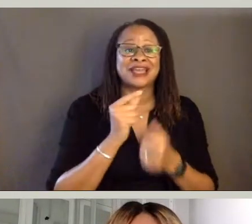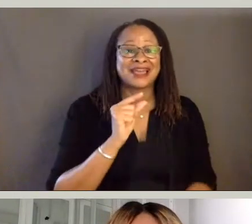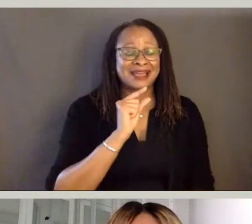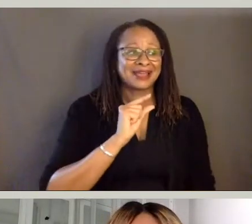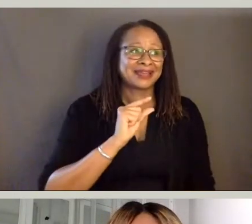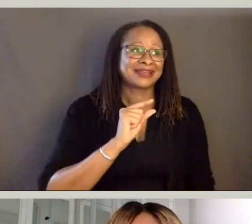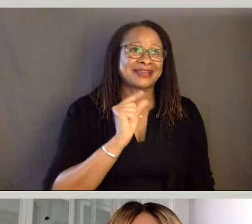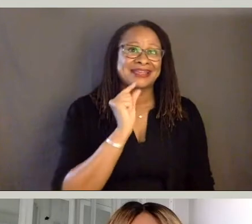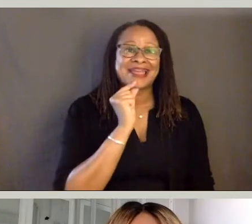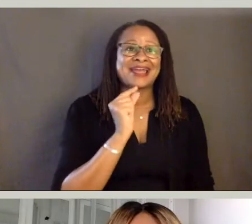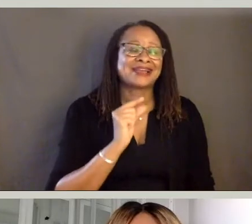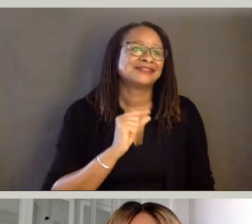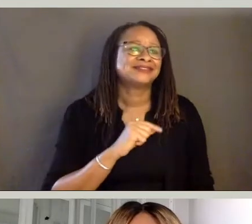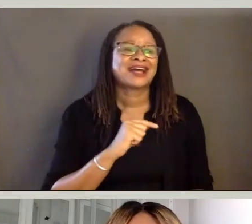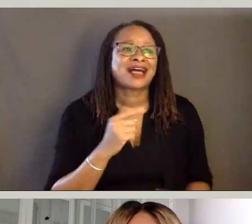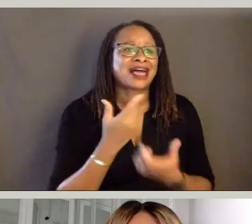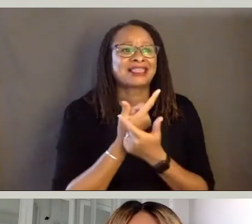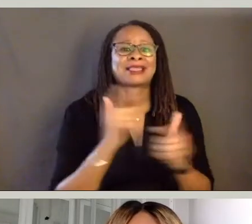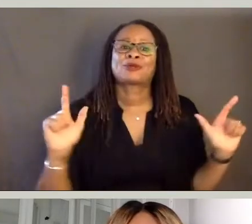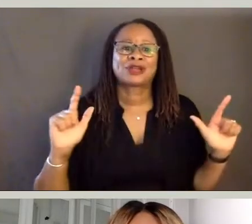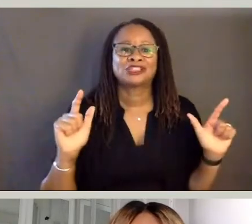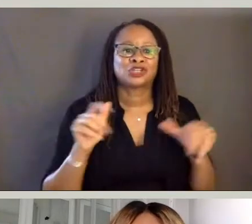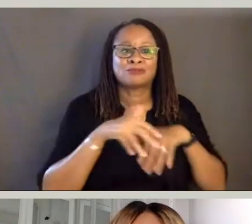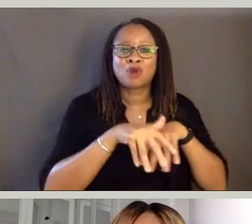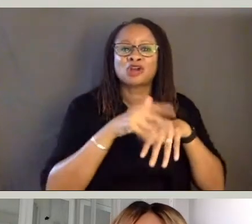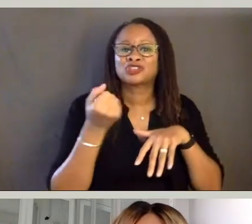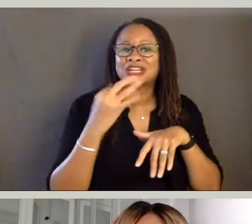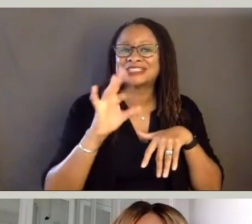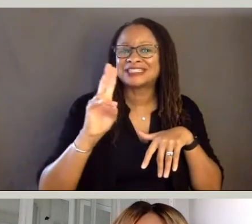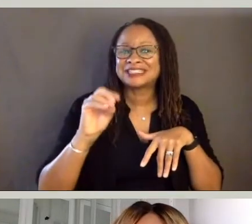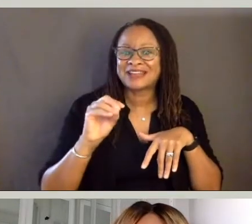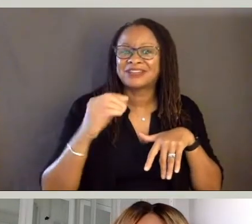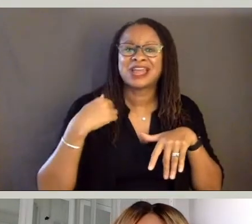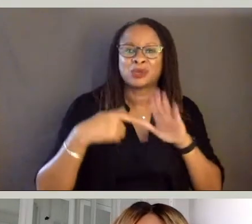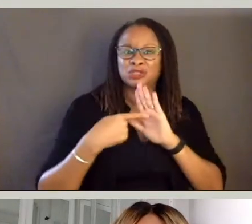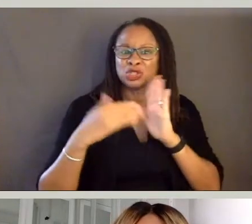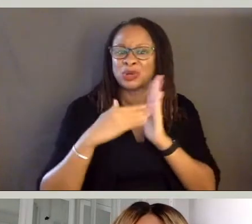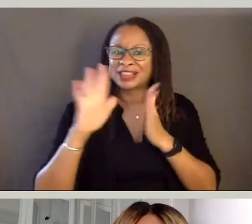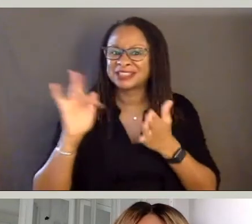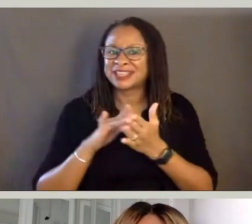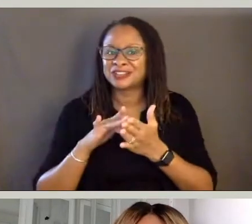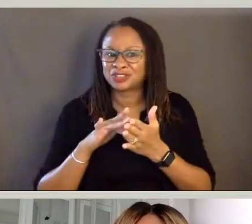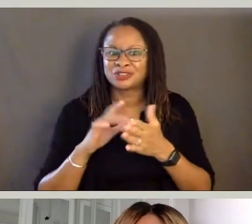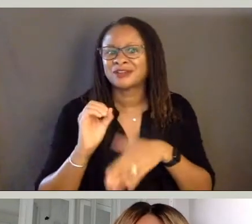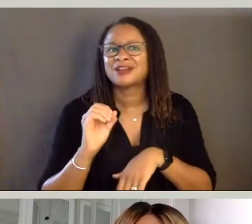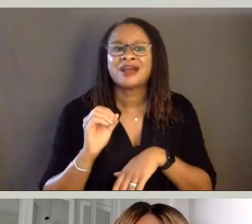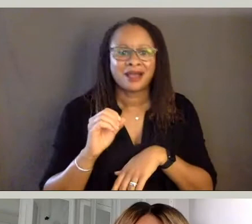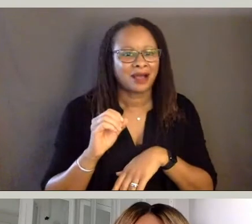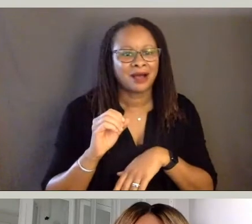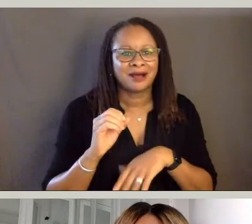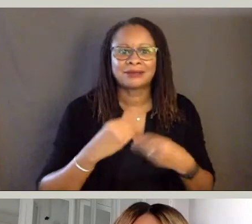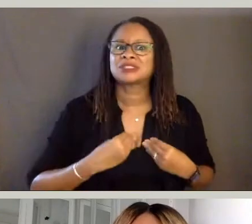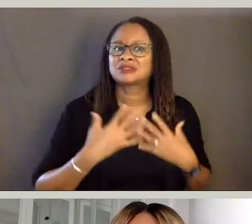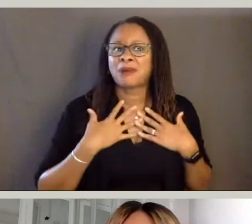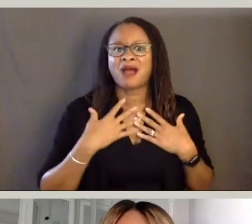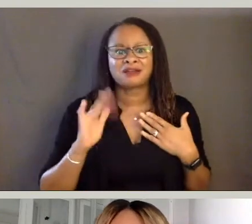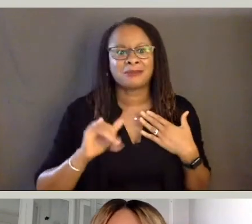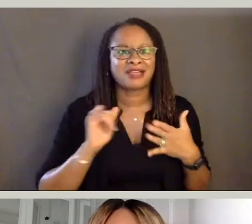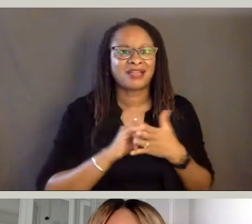that we showed on out of the Center. And I remember being so inspired by that footage. So, I learned a lot, too, hosting that show.